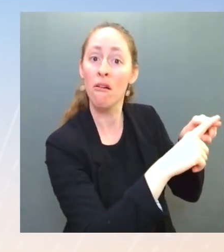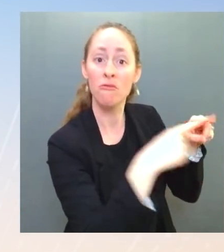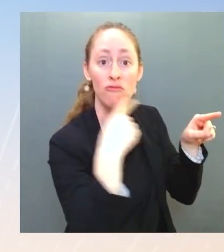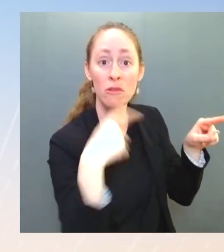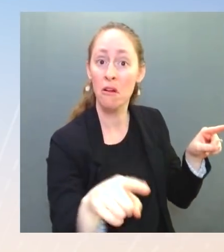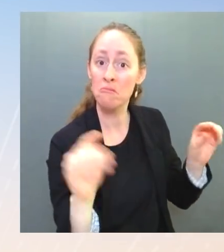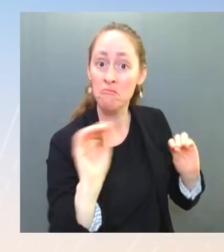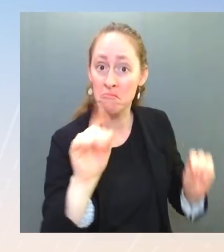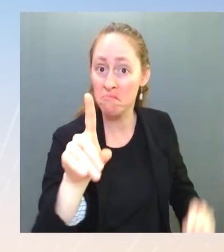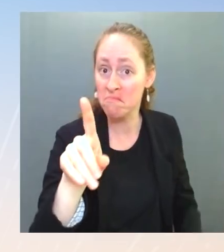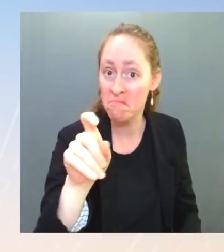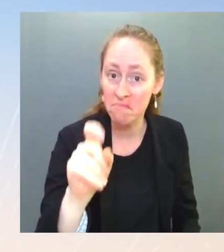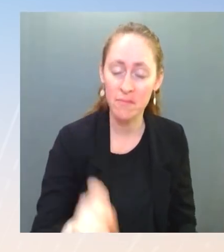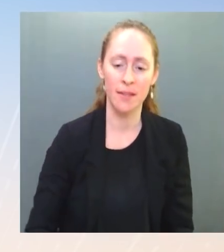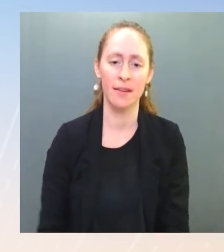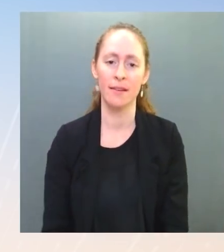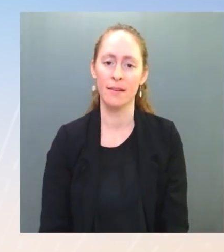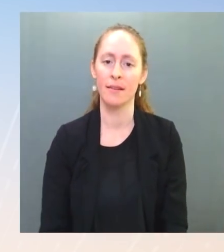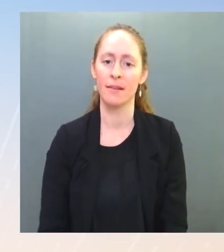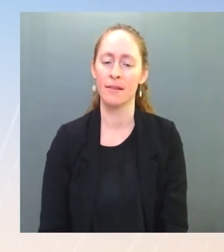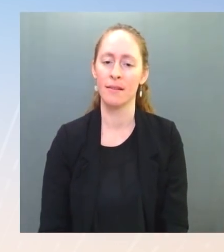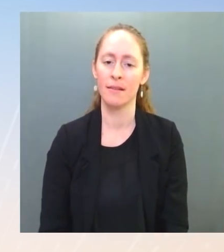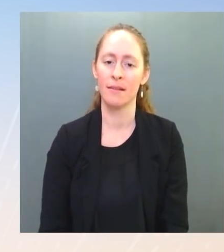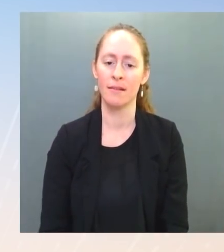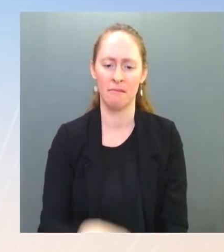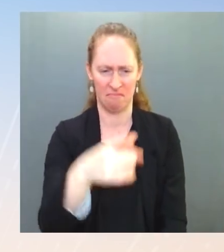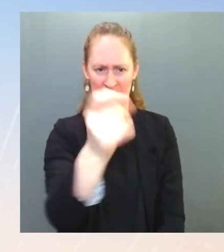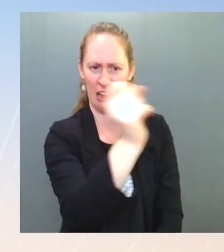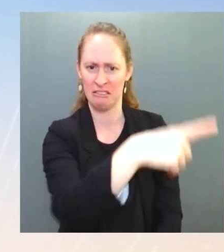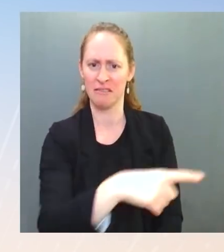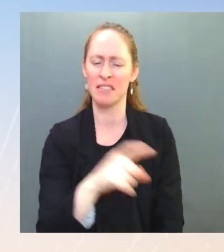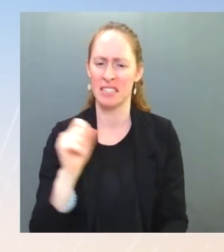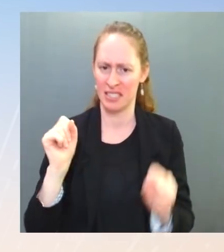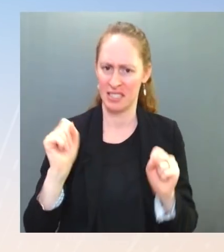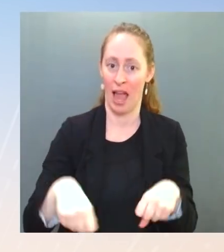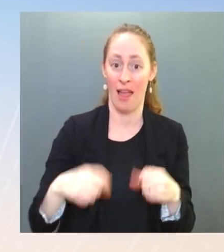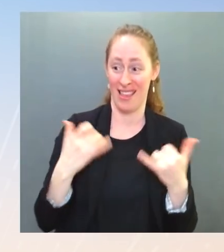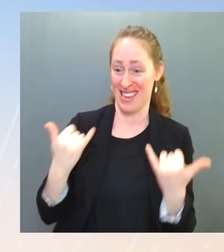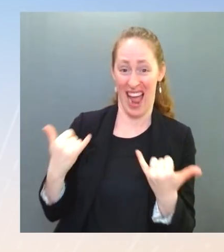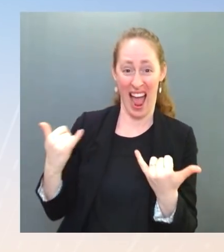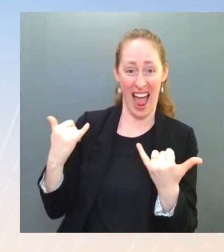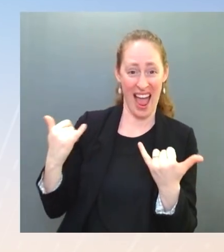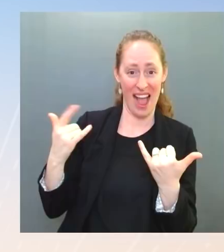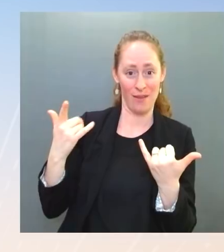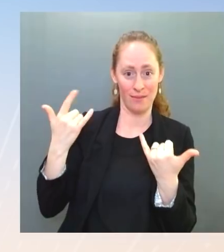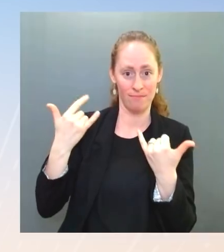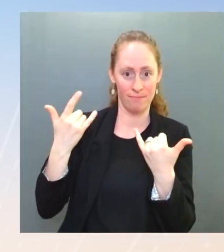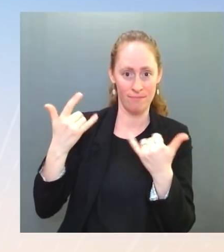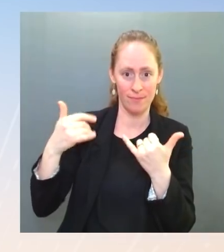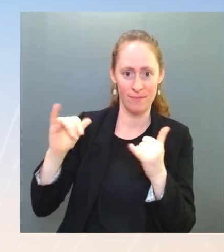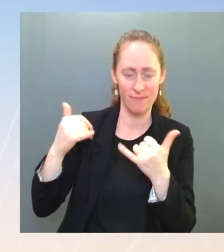They import 10 percent from the United States. It is not a violation of any sanctions or anything along those lines.